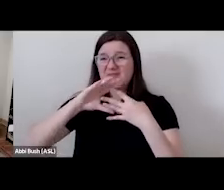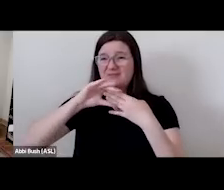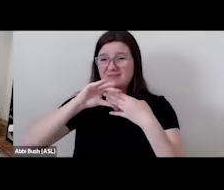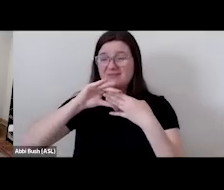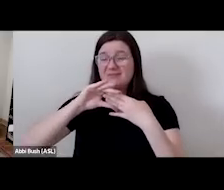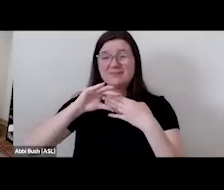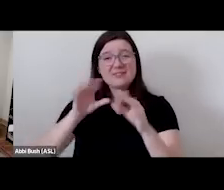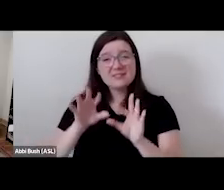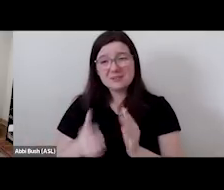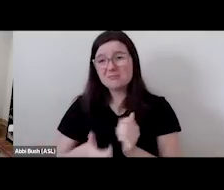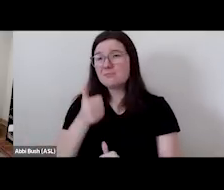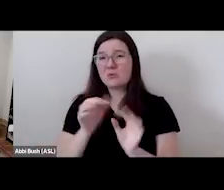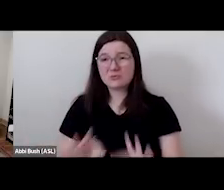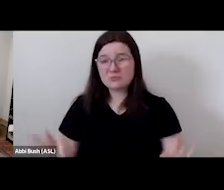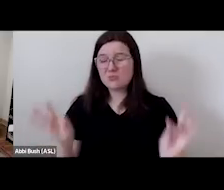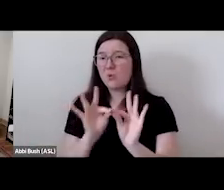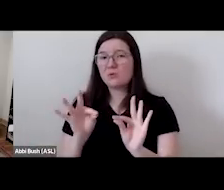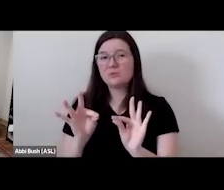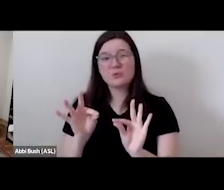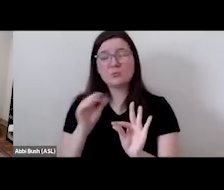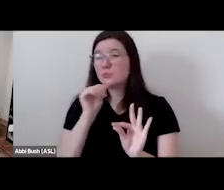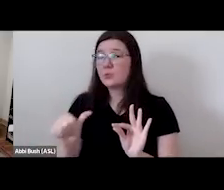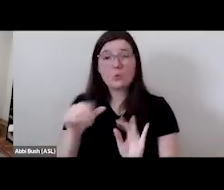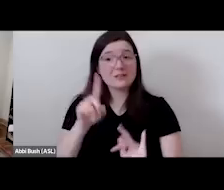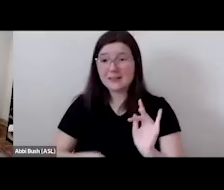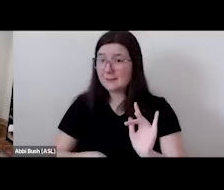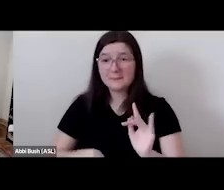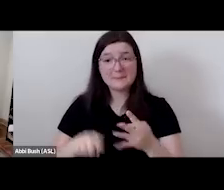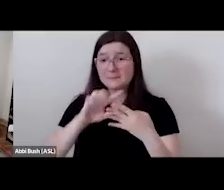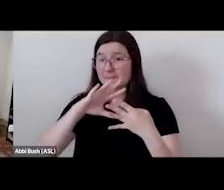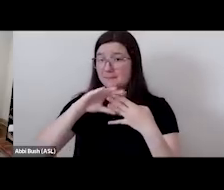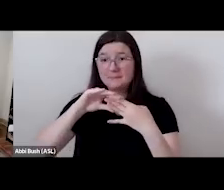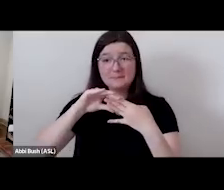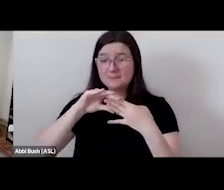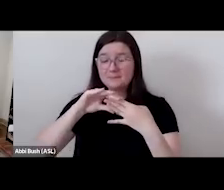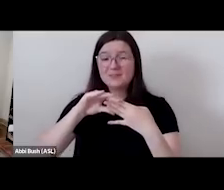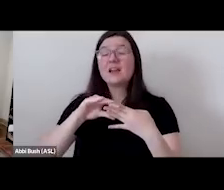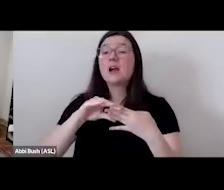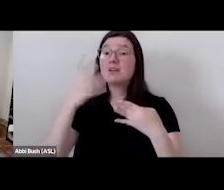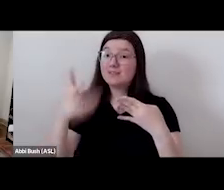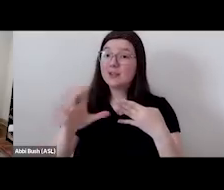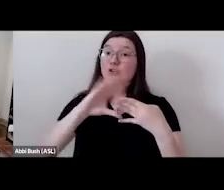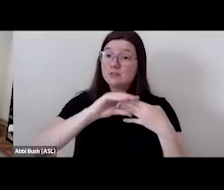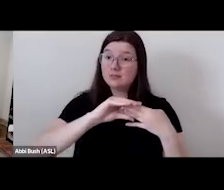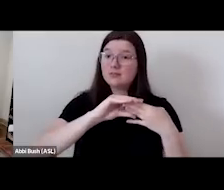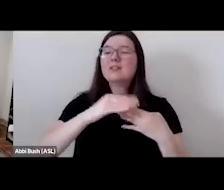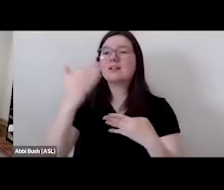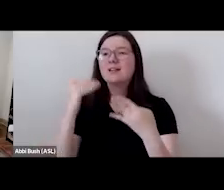And when you do loop in clinical, let them know you've already done because you have done so much to advocate for them